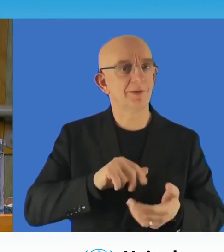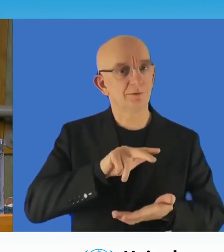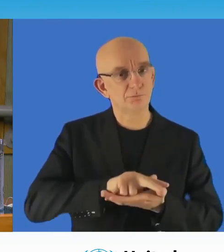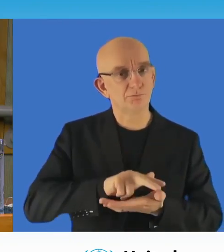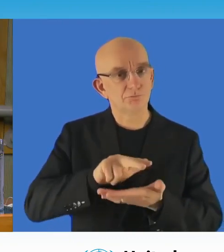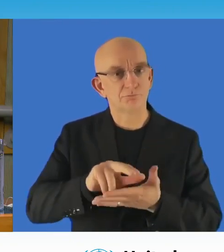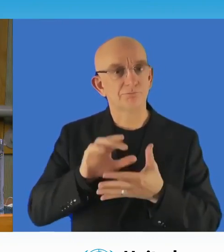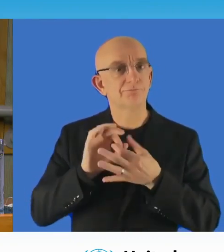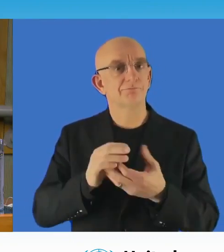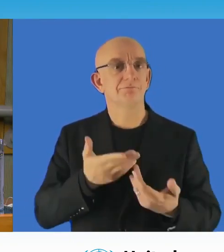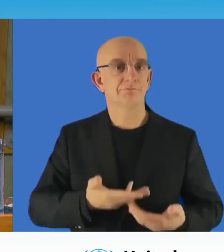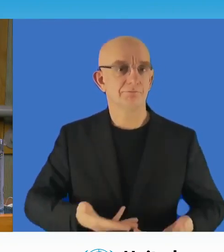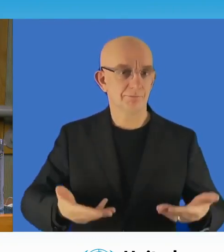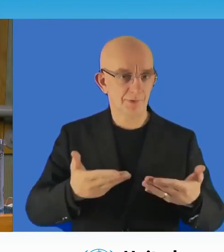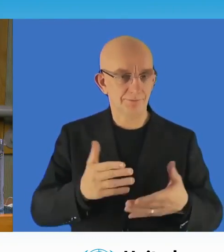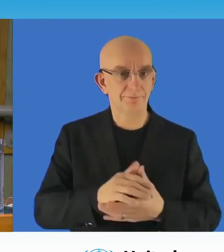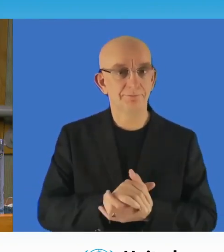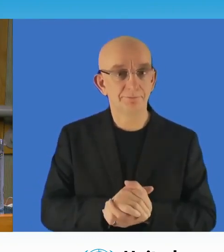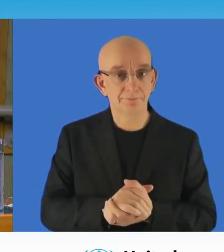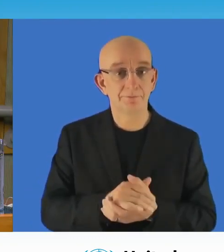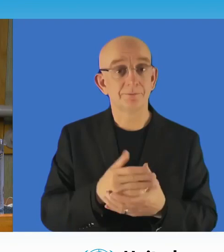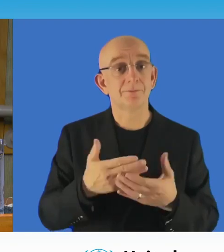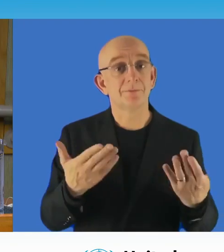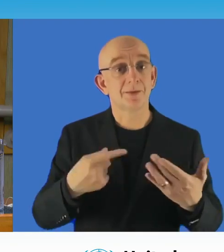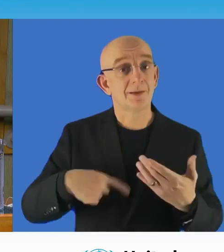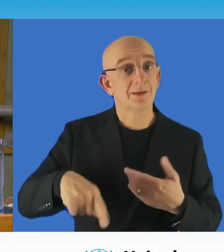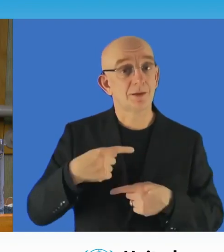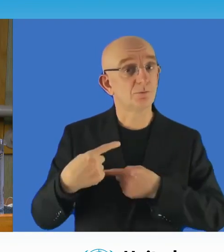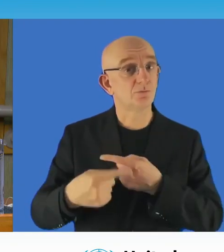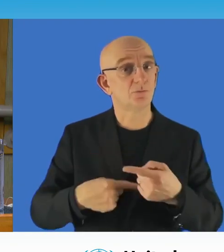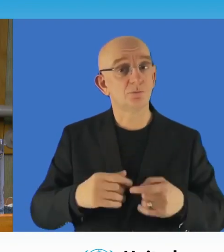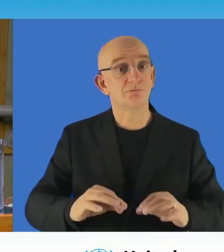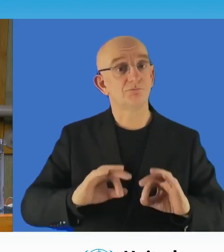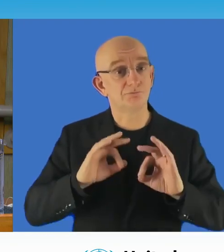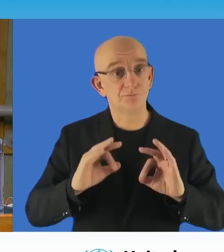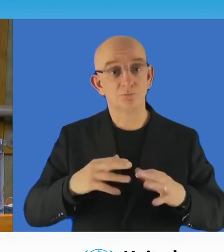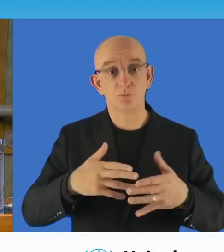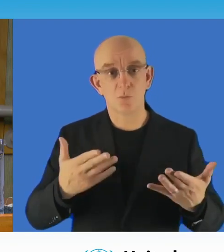who said that the greater part of progress is the desire to make progress let us move